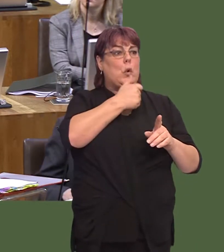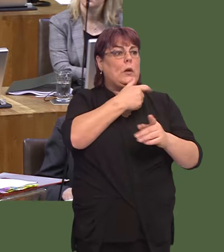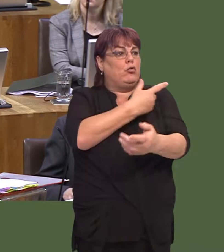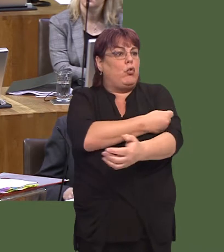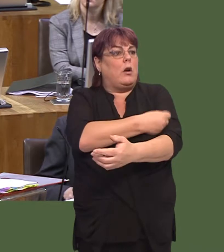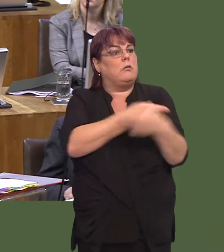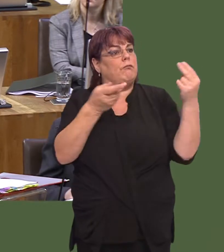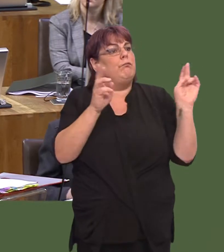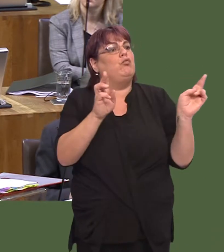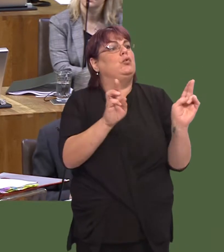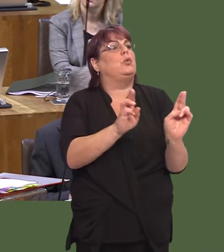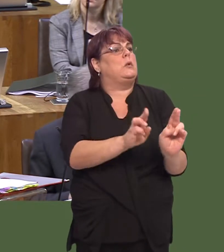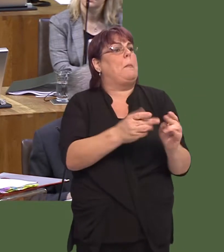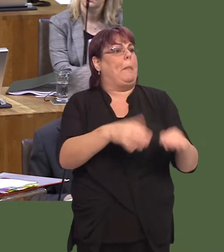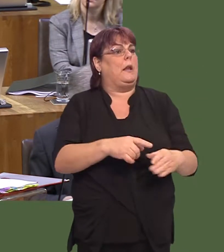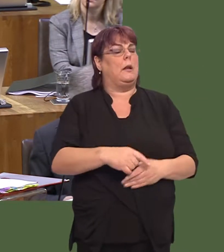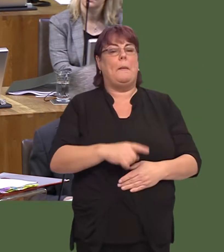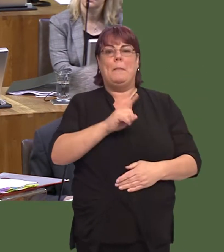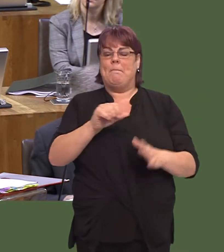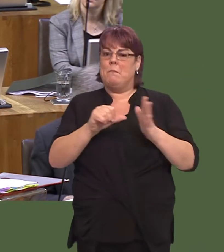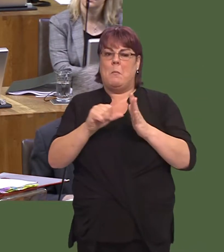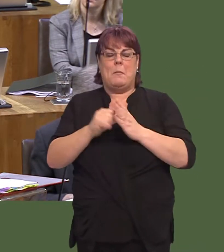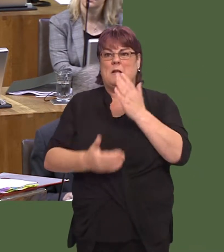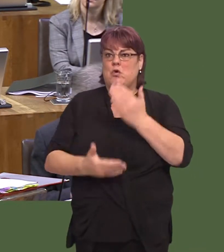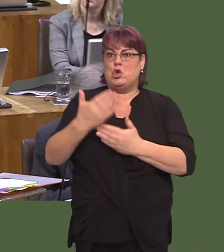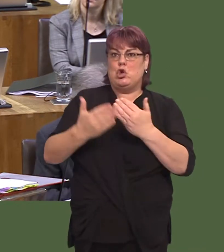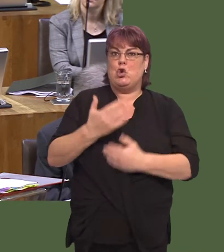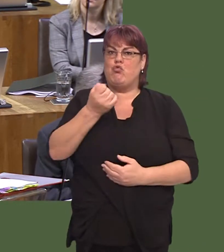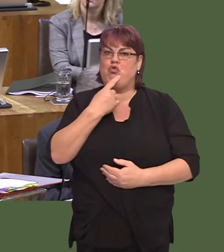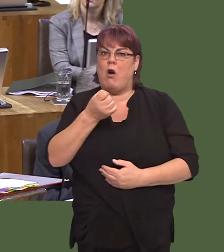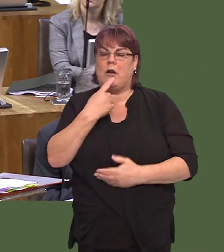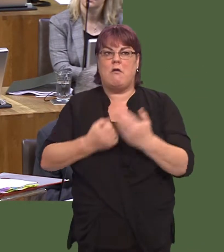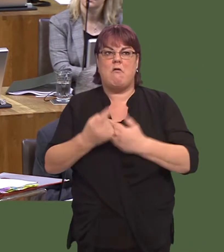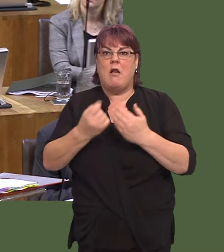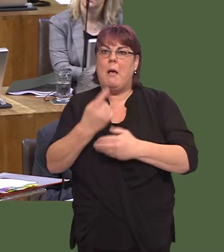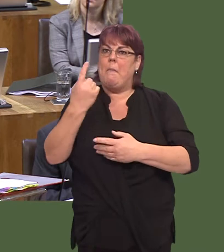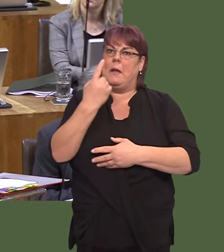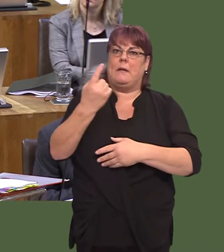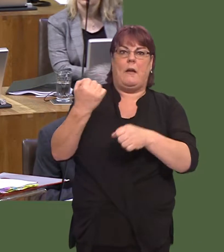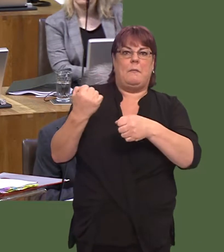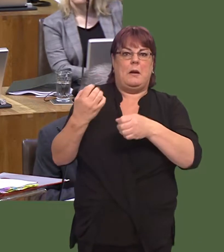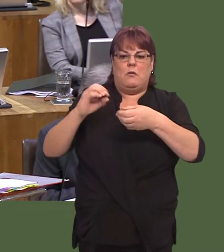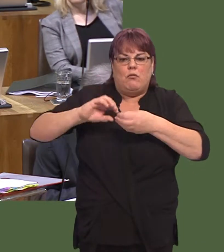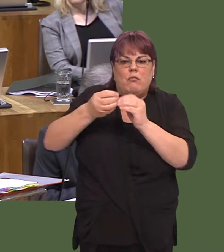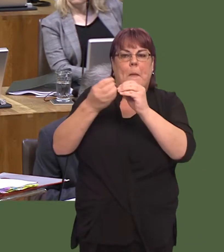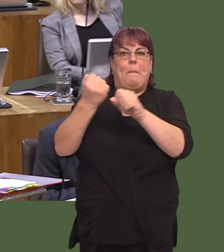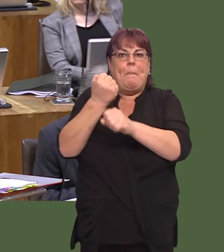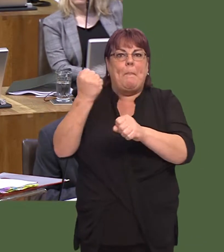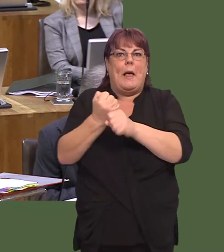But the challenge is always there: how do you deal with new drugs that appear, all the time, synthesised originally from drugs that didnít exist in 1971?